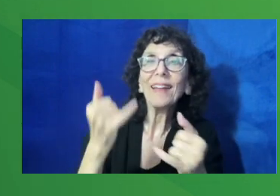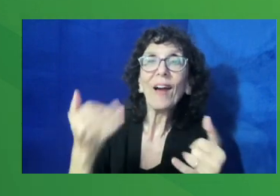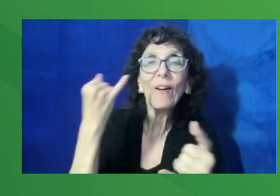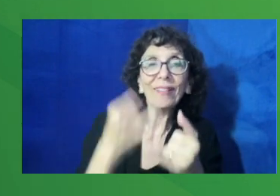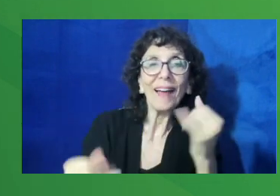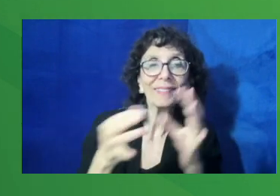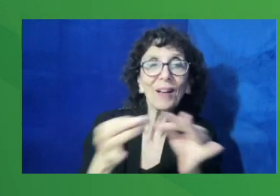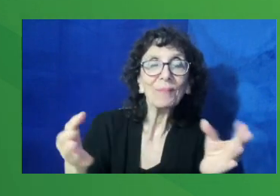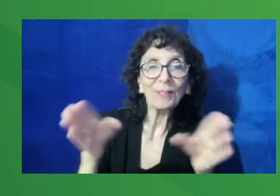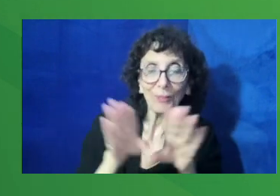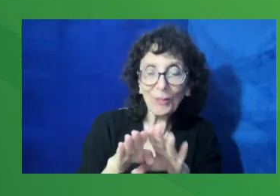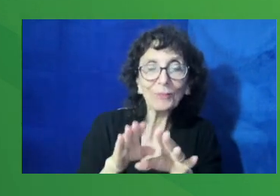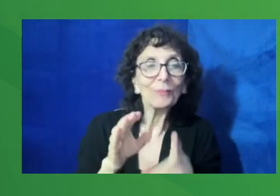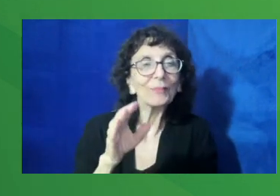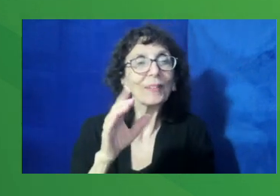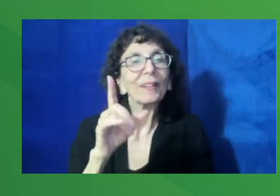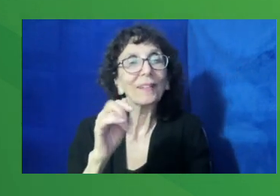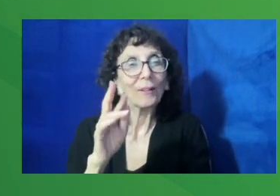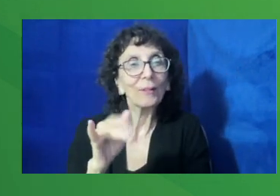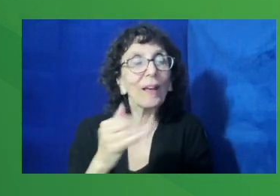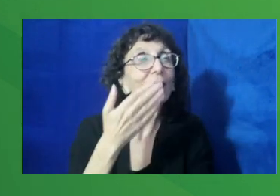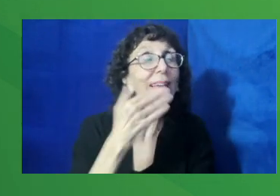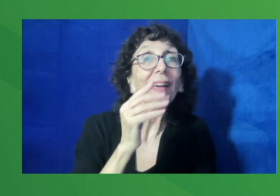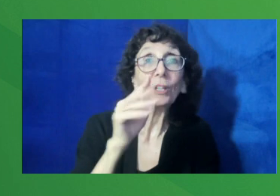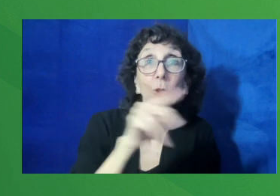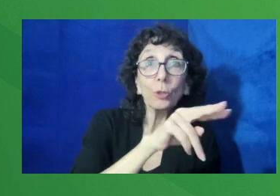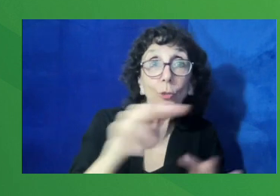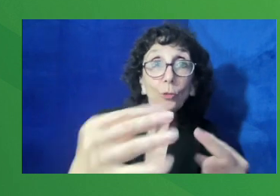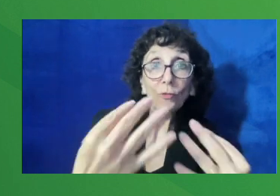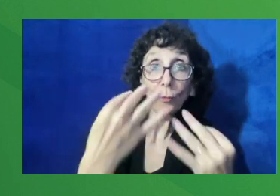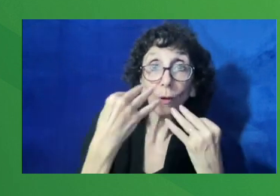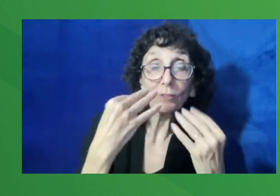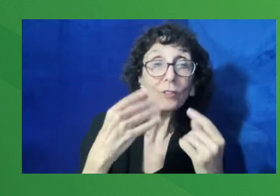Well, first of all, we wanna thank all of you for participating. This really needed to be a full-day